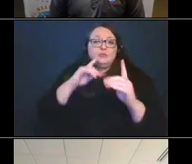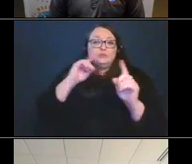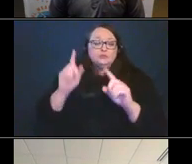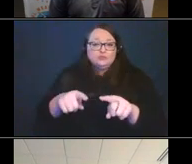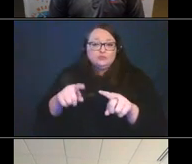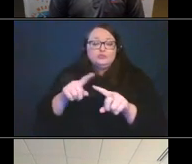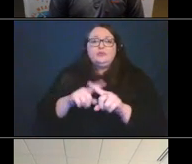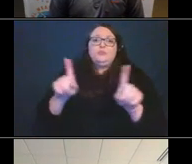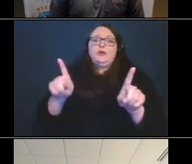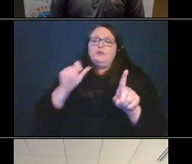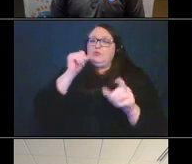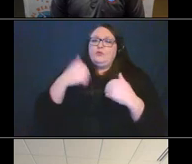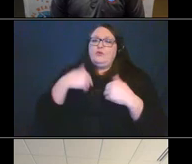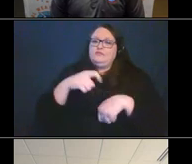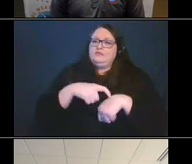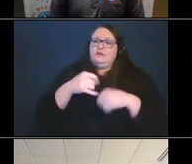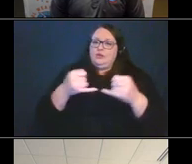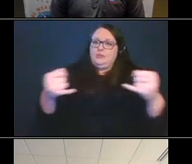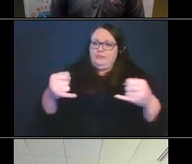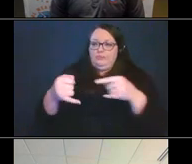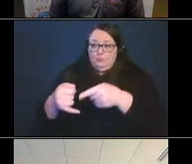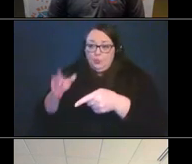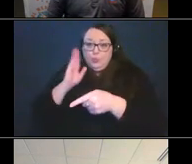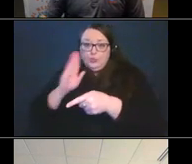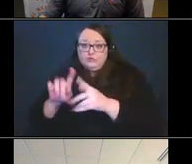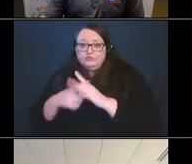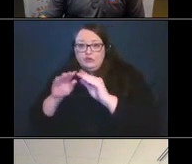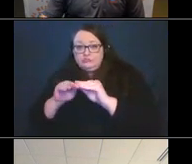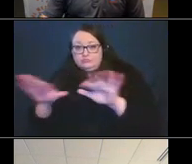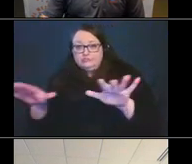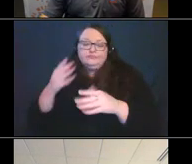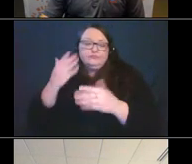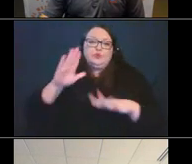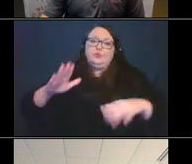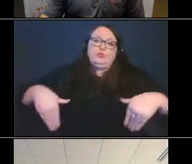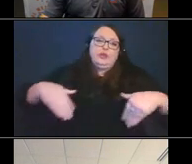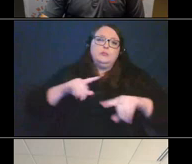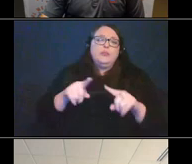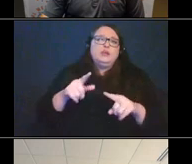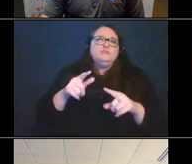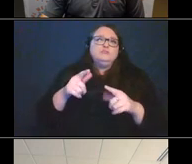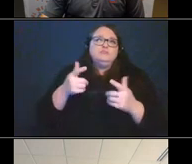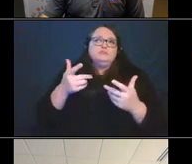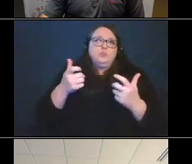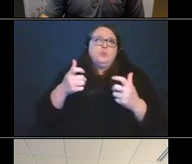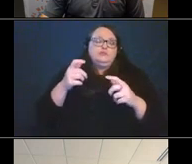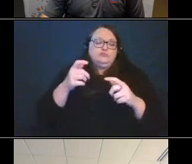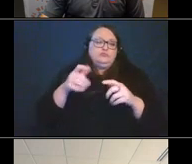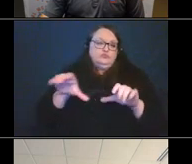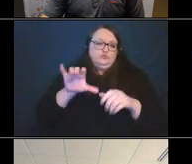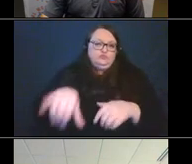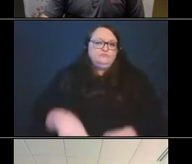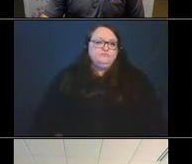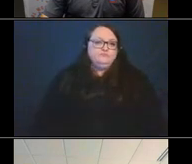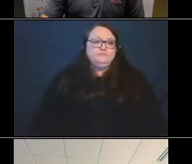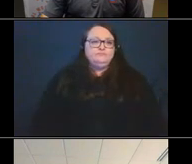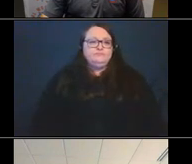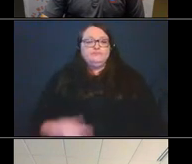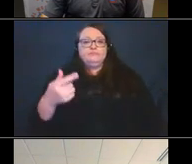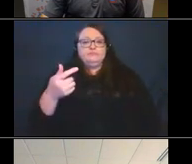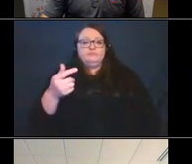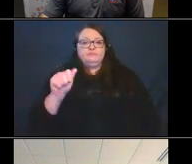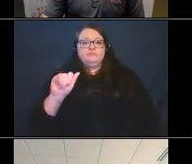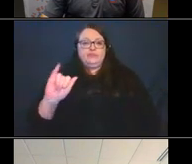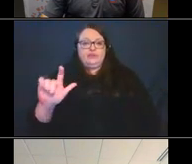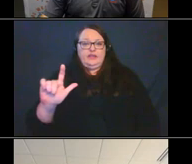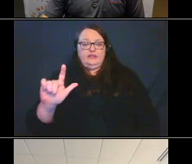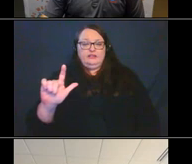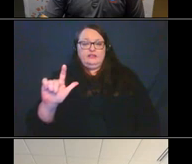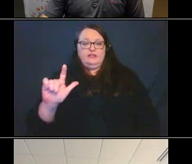but we don't have a timeline on that yet. We have, this was asked, but it wasn't